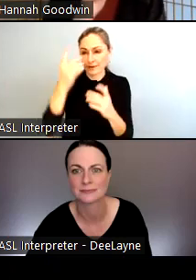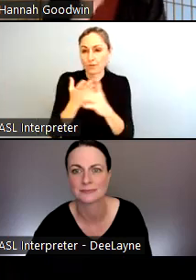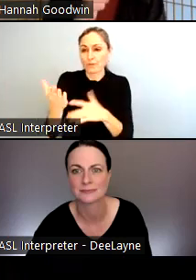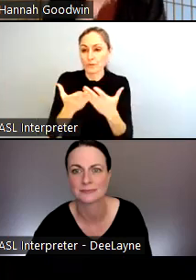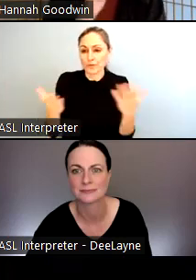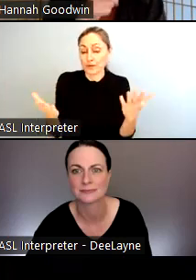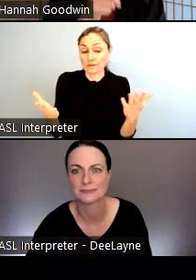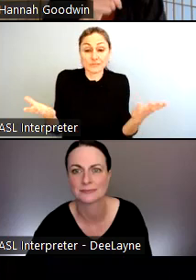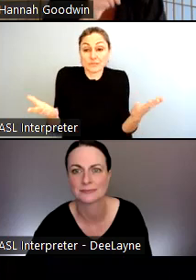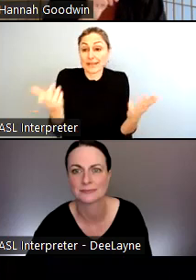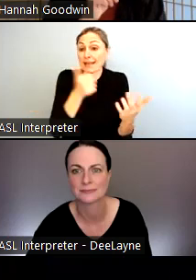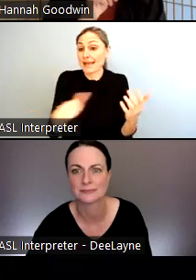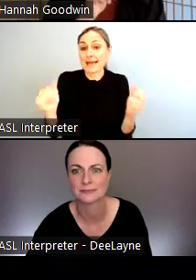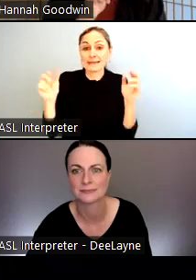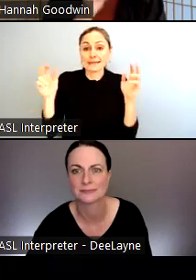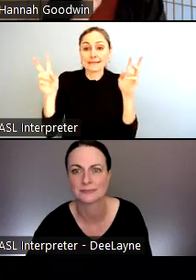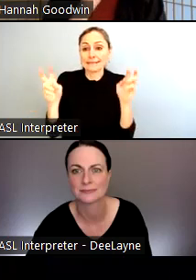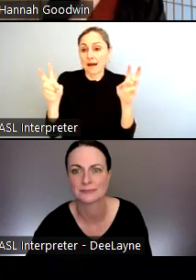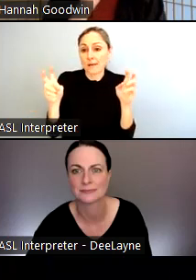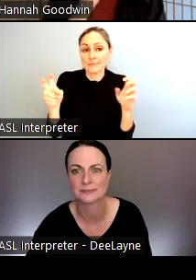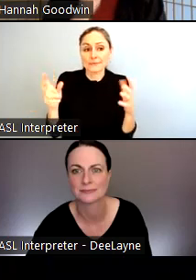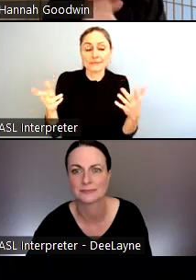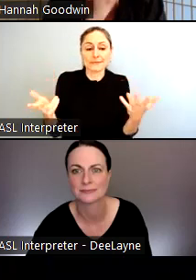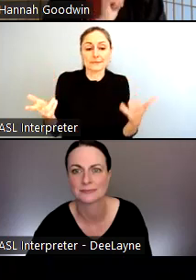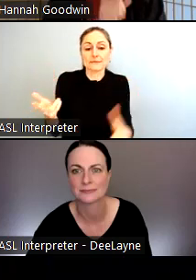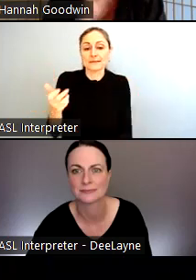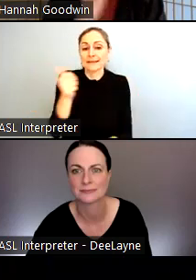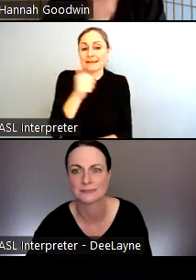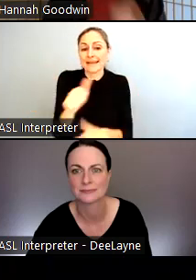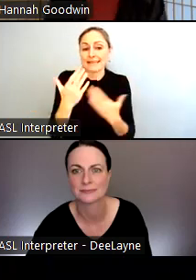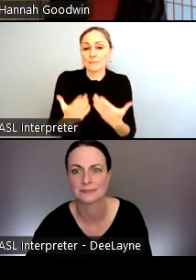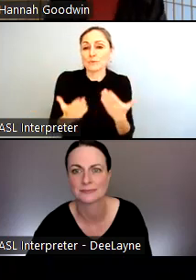Any topic, any proposal should only be submitted once.